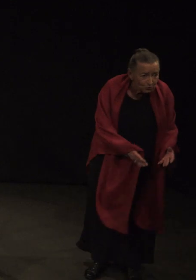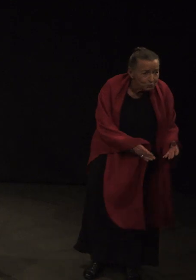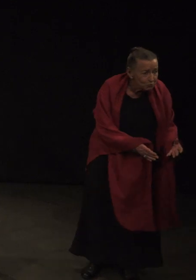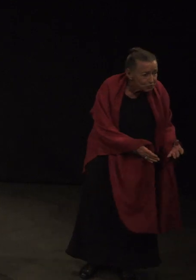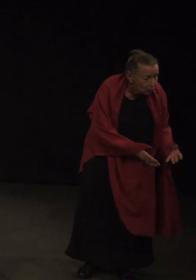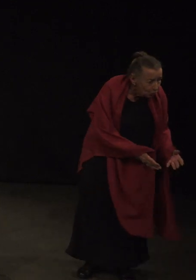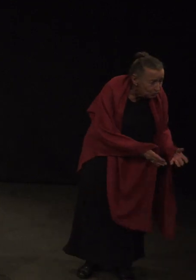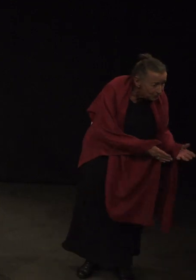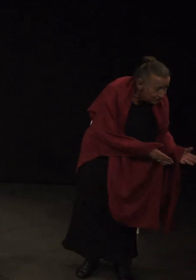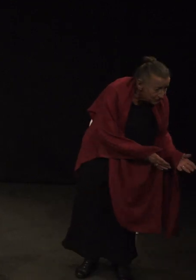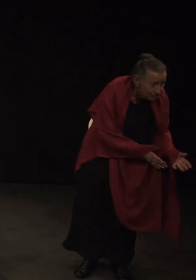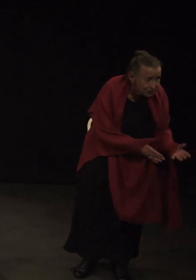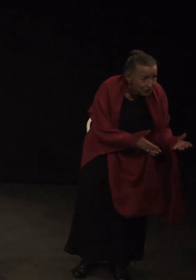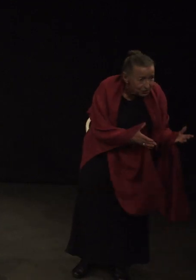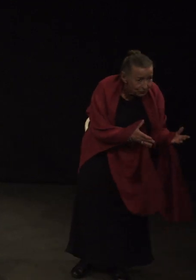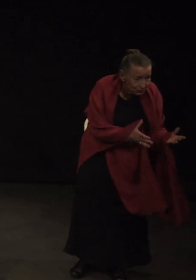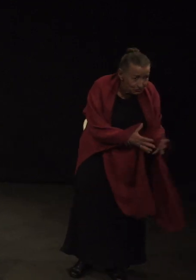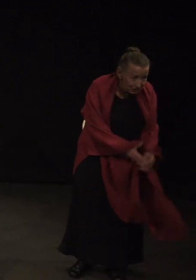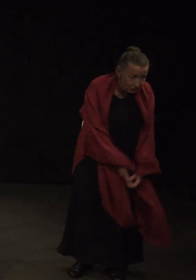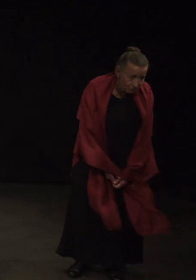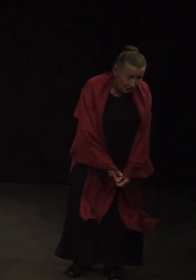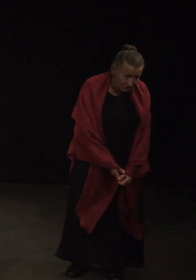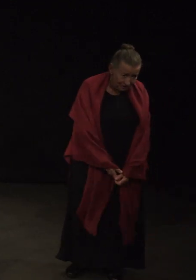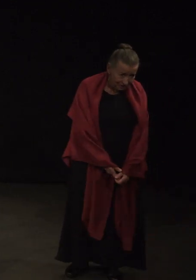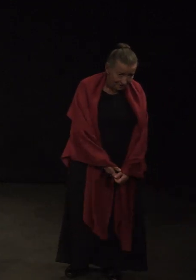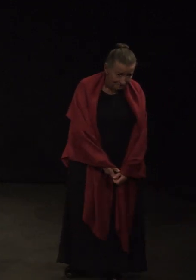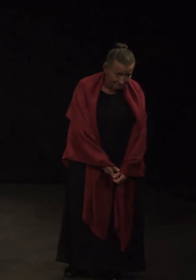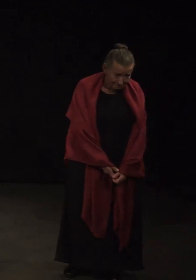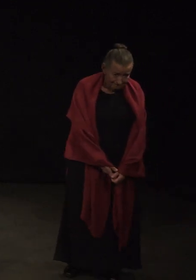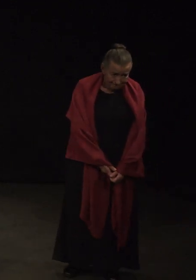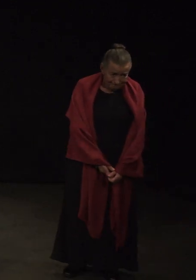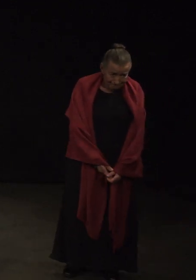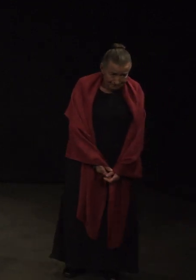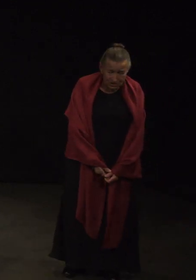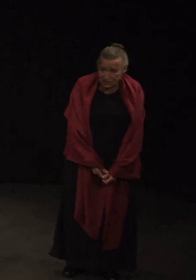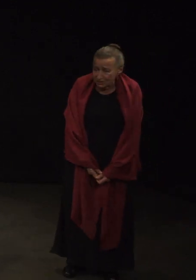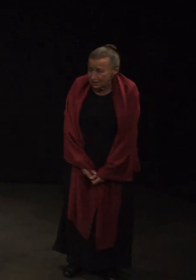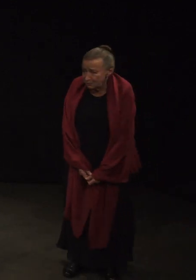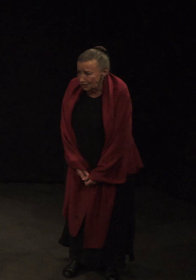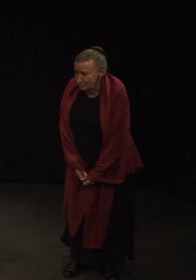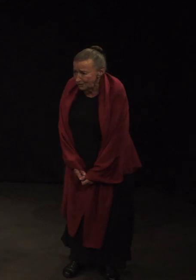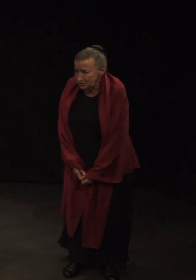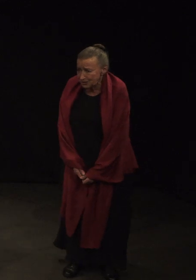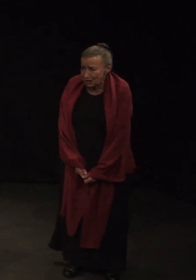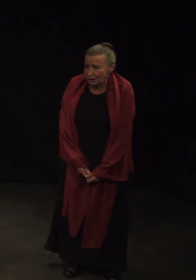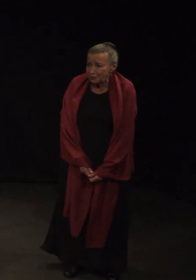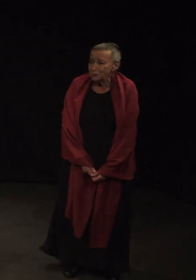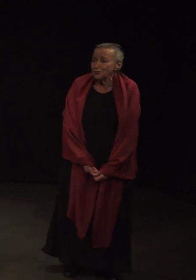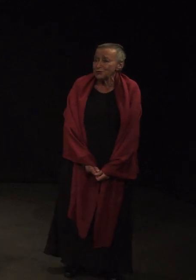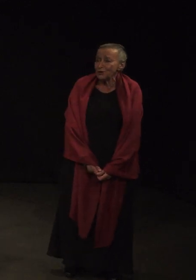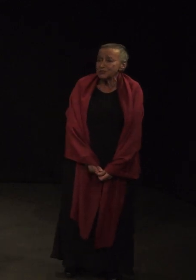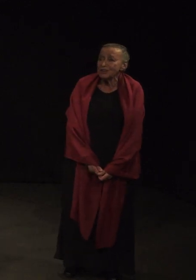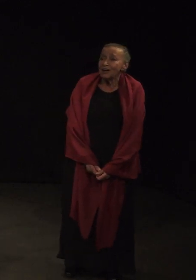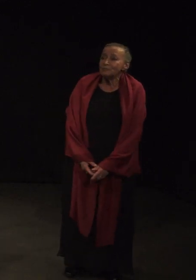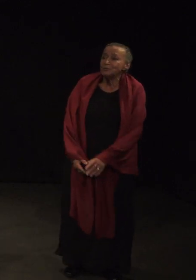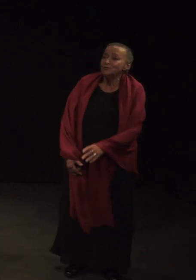they specially liked the Temple of Reverie. Telimena, alas, had sat right on this route.